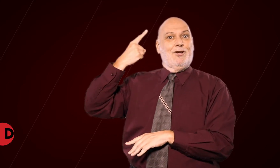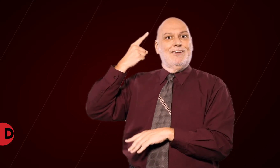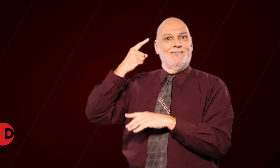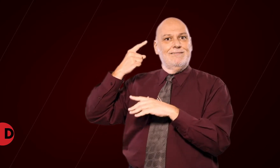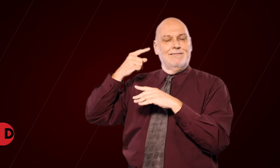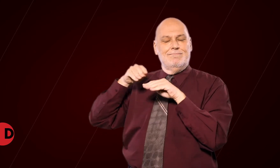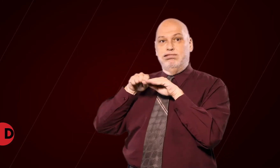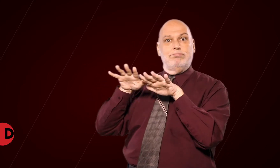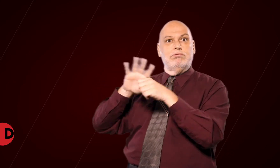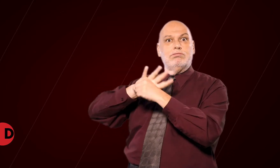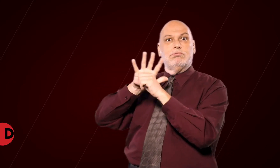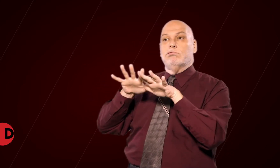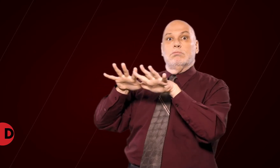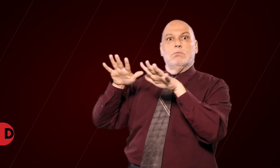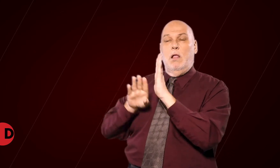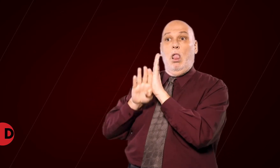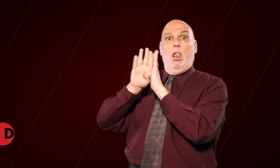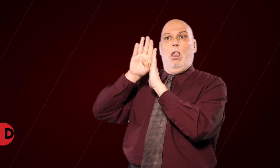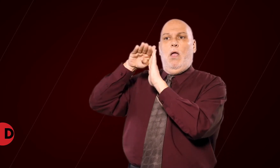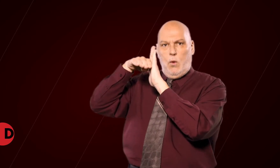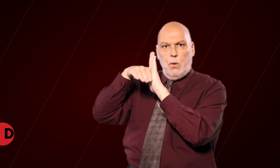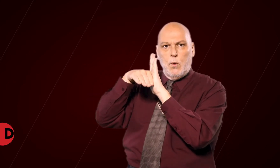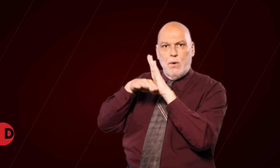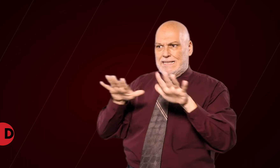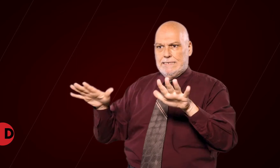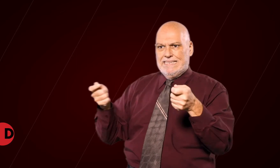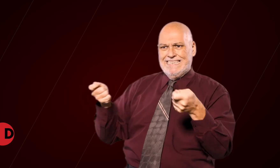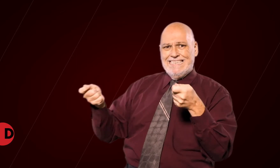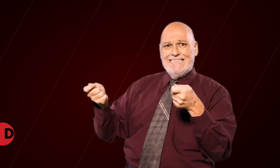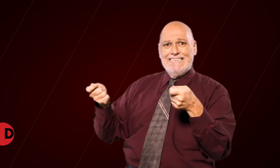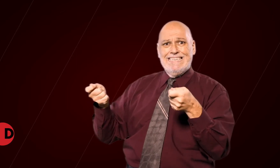I know we can do it,